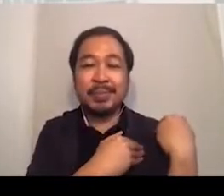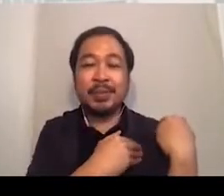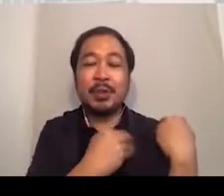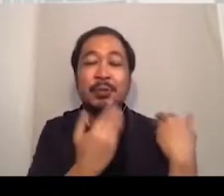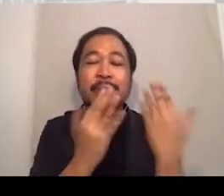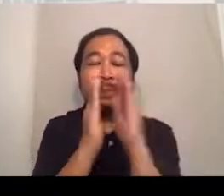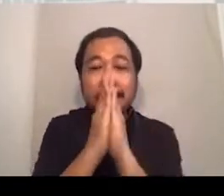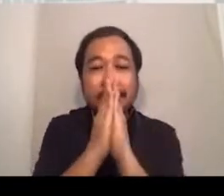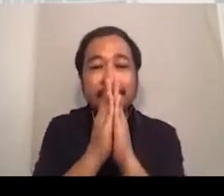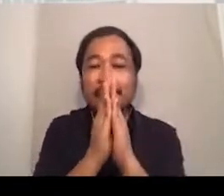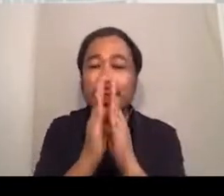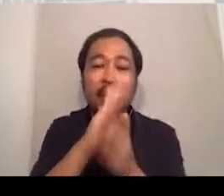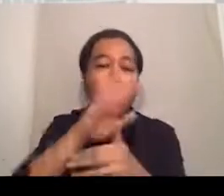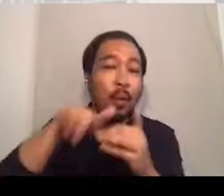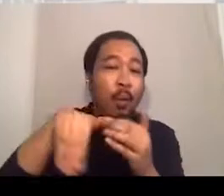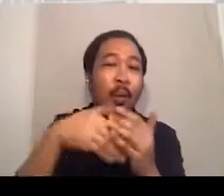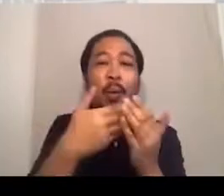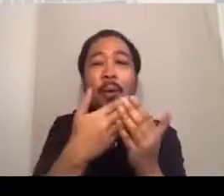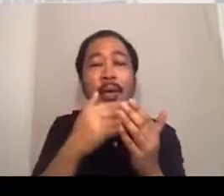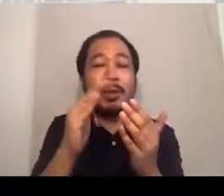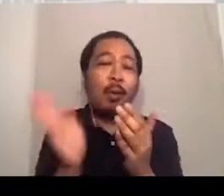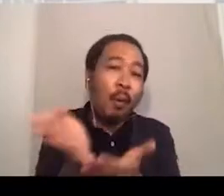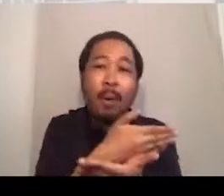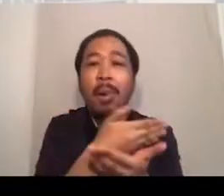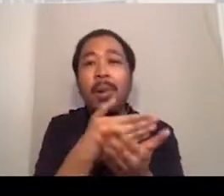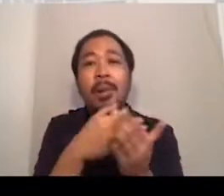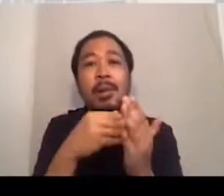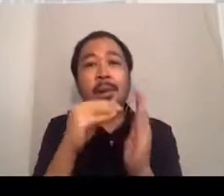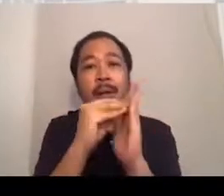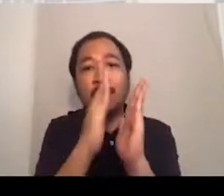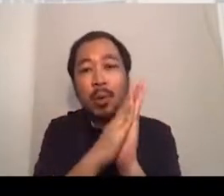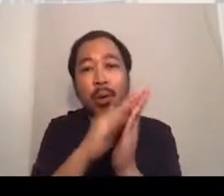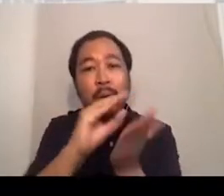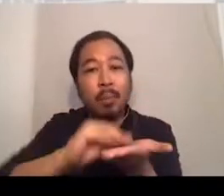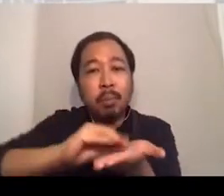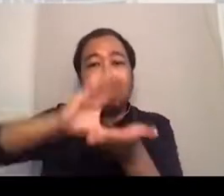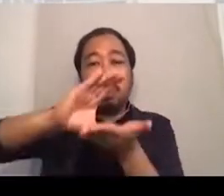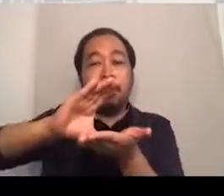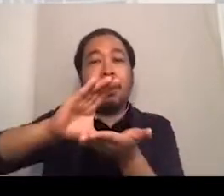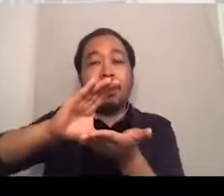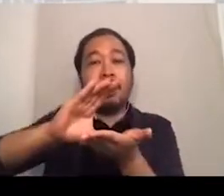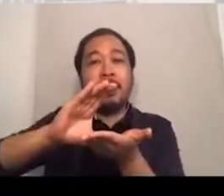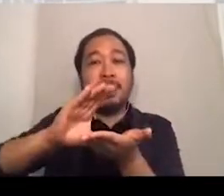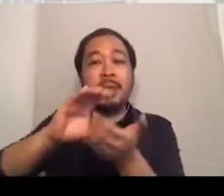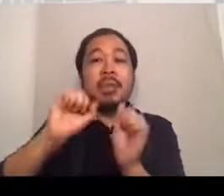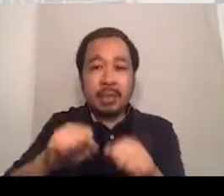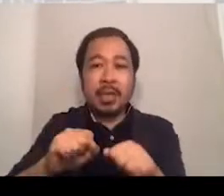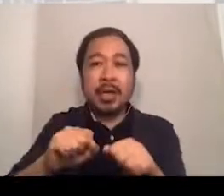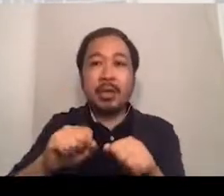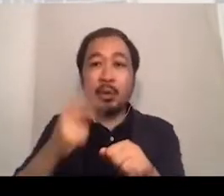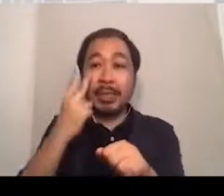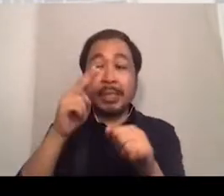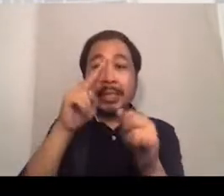It already houses a lot of resources, but we will make sure that now there is a COVID-19 specific section there